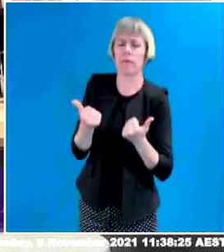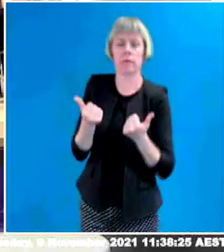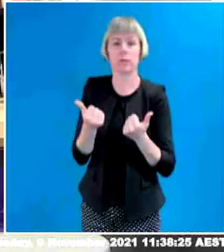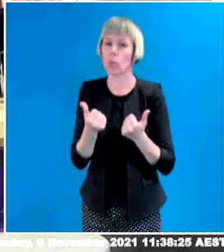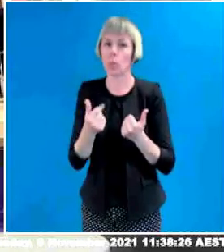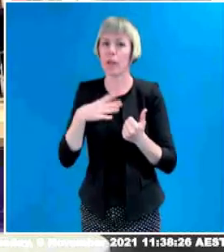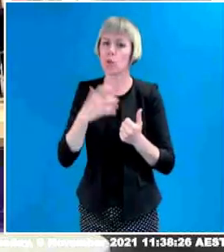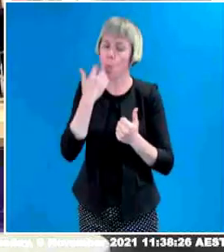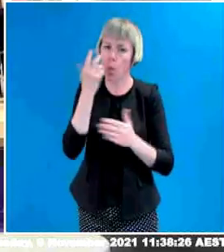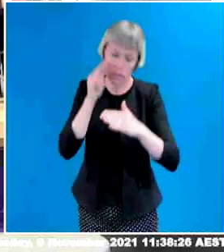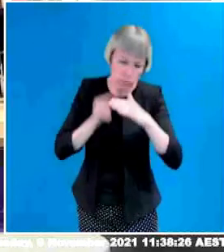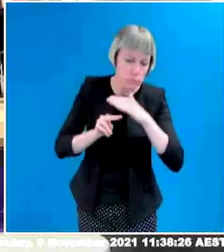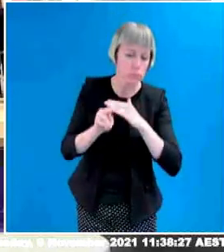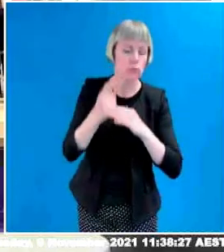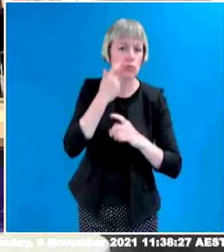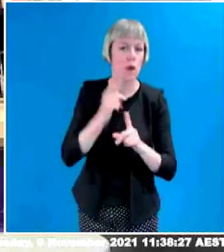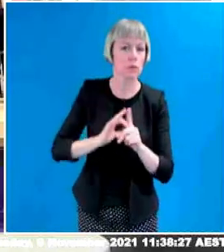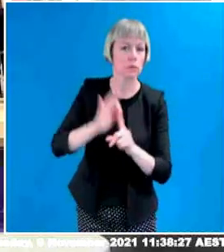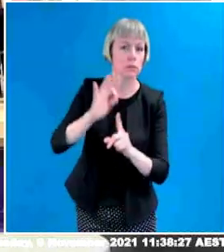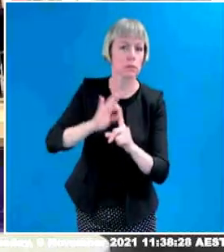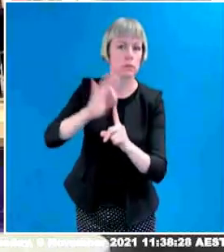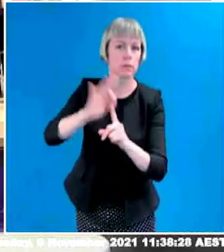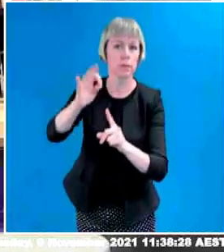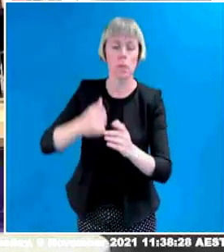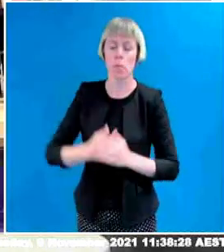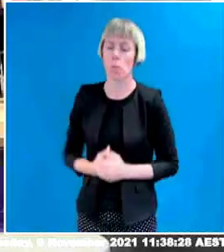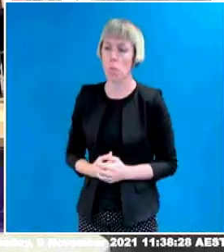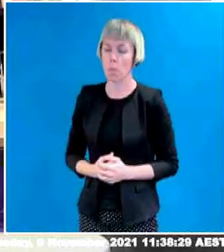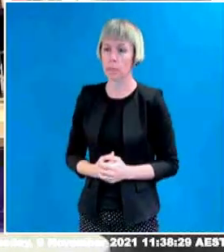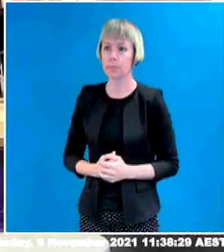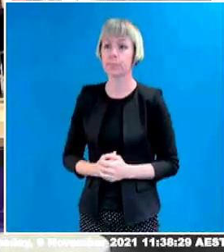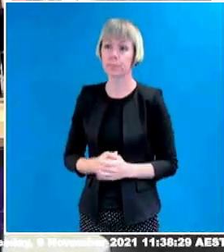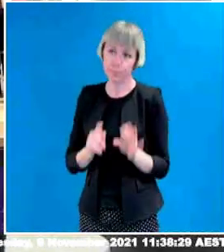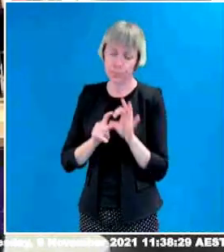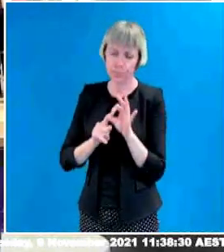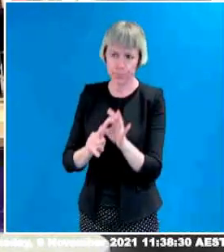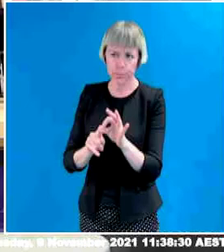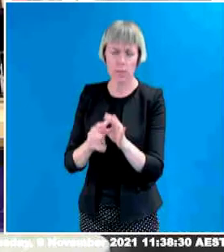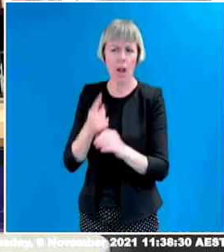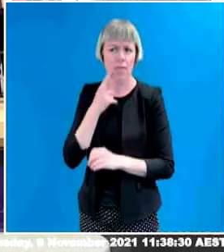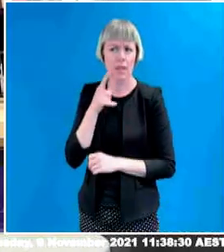I think you answered my earlier question, I thought a little cautiously,